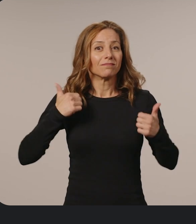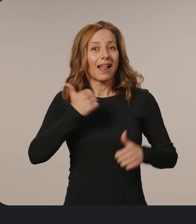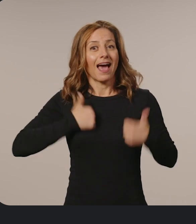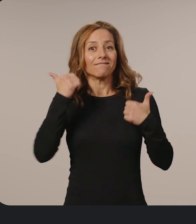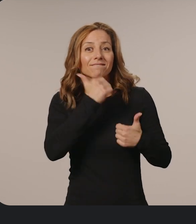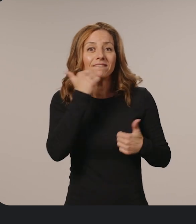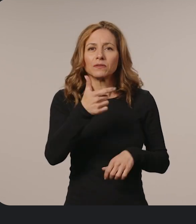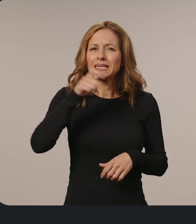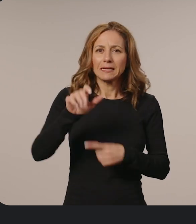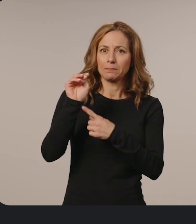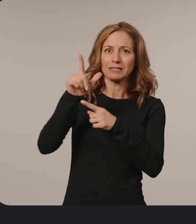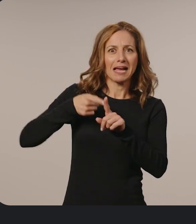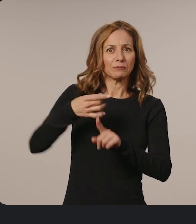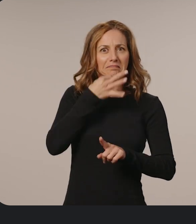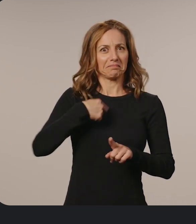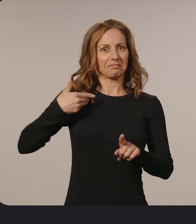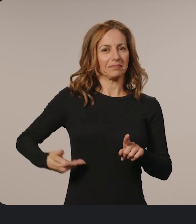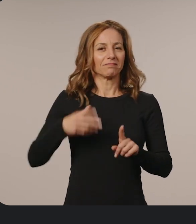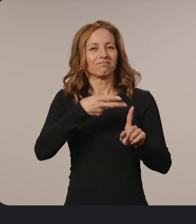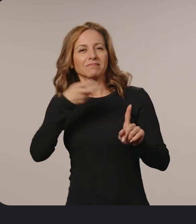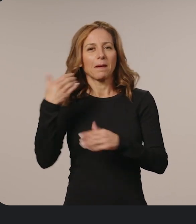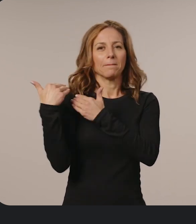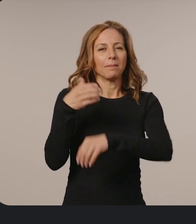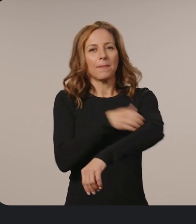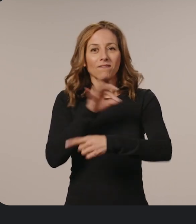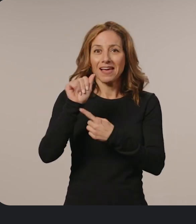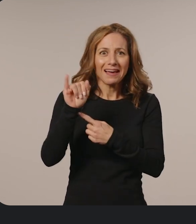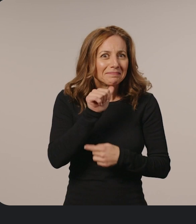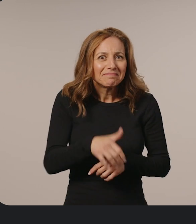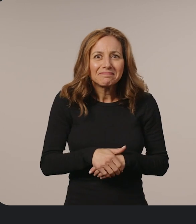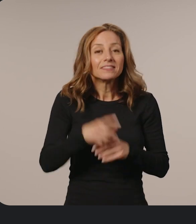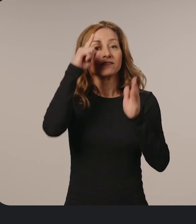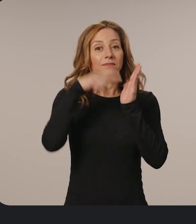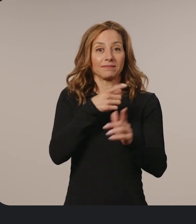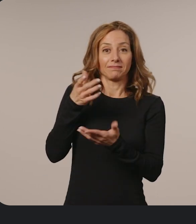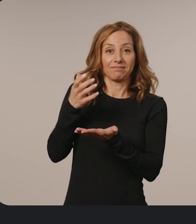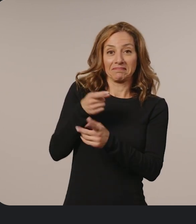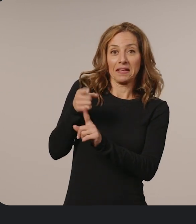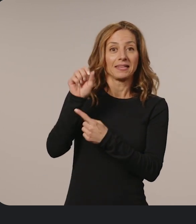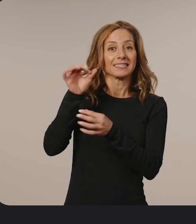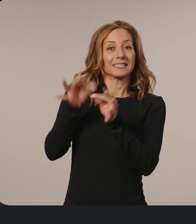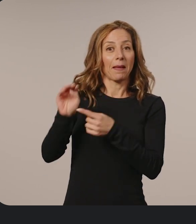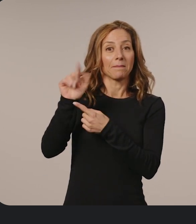And you don't need to be a machine learning expert to harness the power of AI. Take Simple ML, the Google Sheets